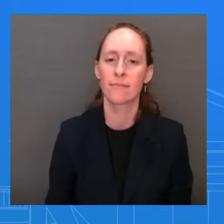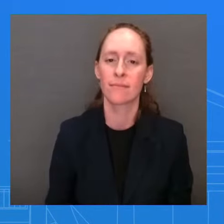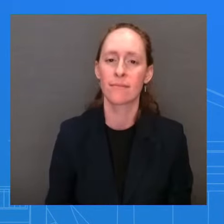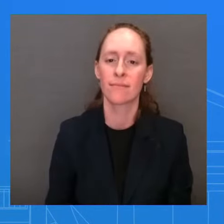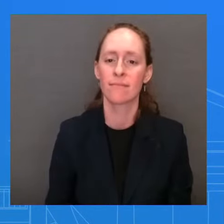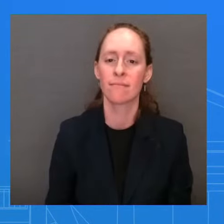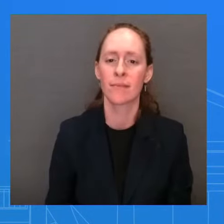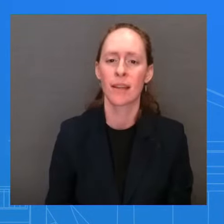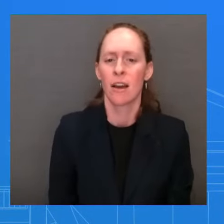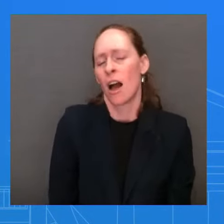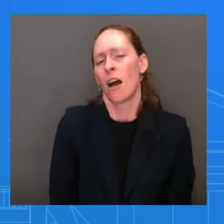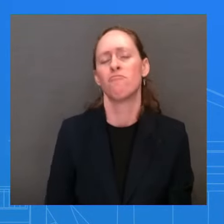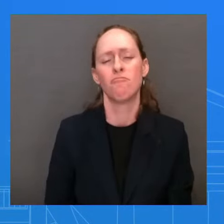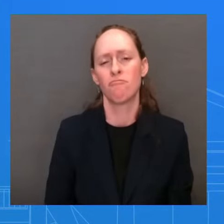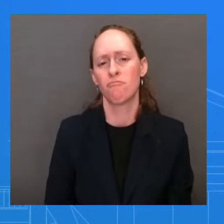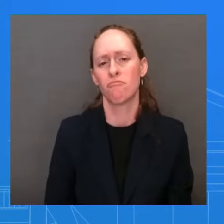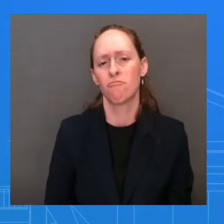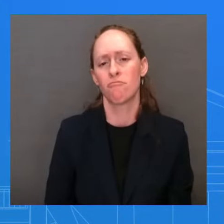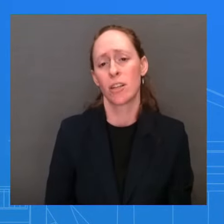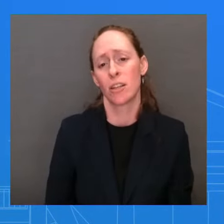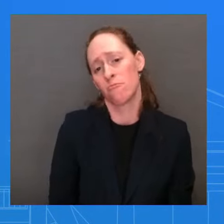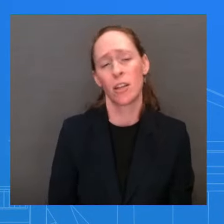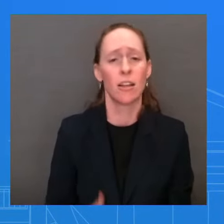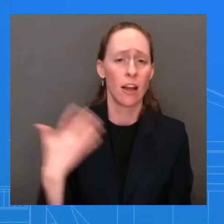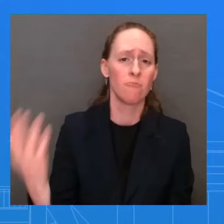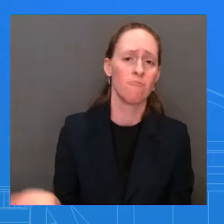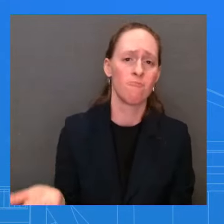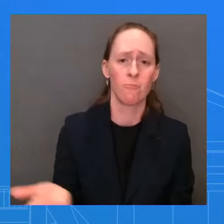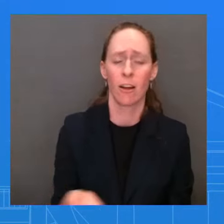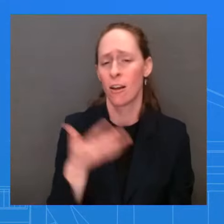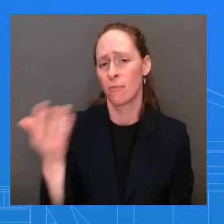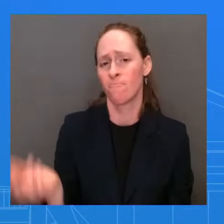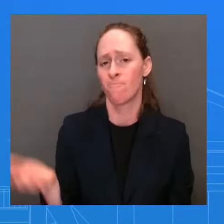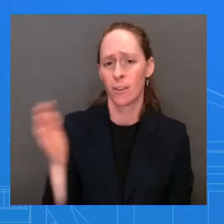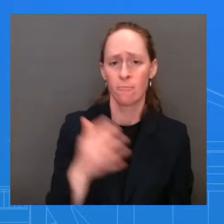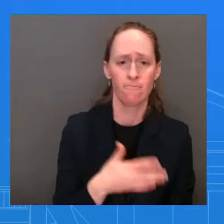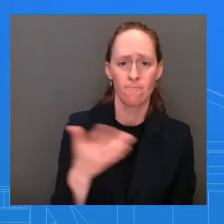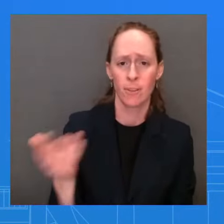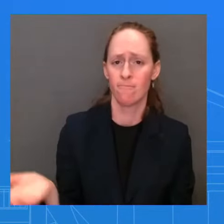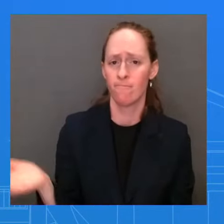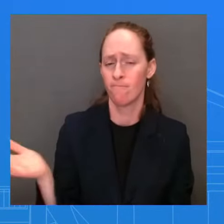what the visit is going to look like, a preview -- I know there's going to be a call tonight at 4:30 with NSC directors,